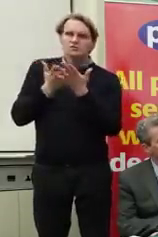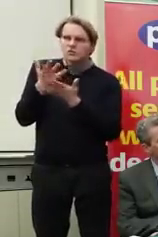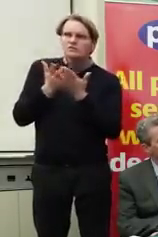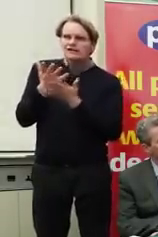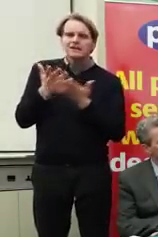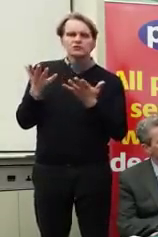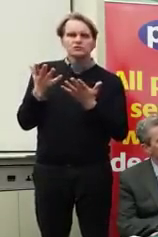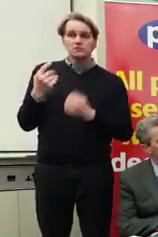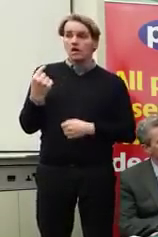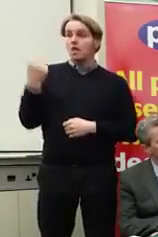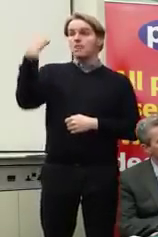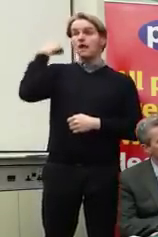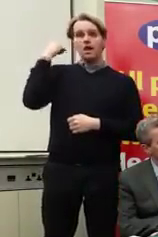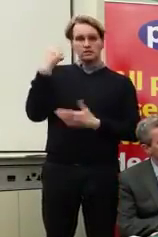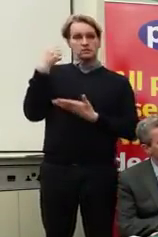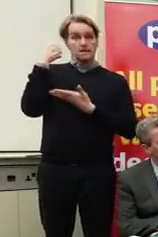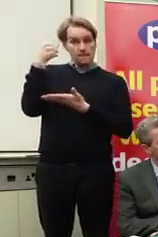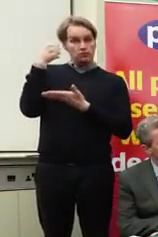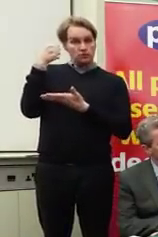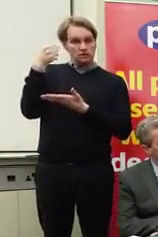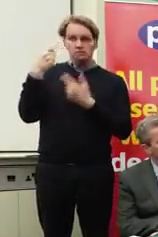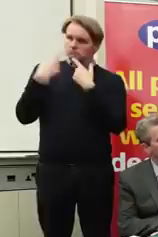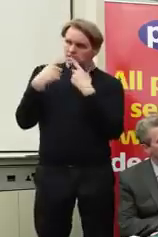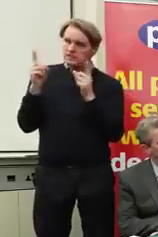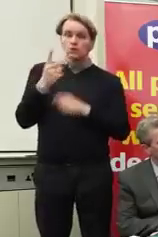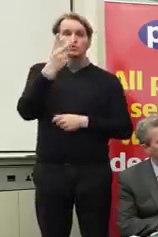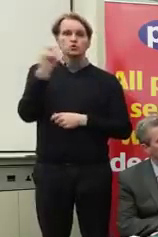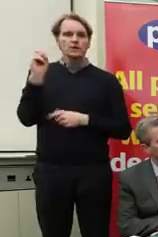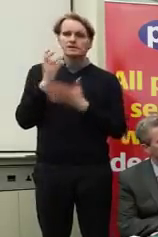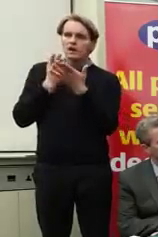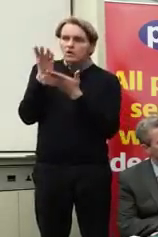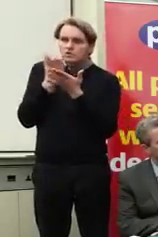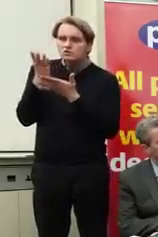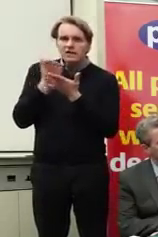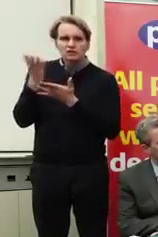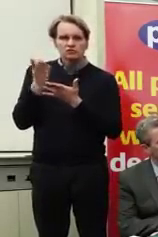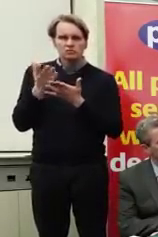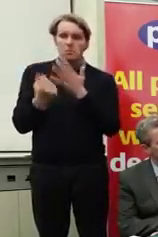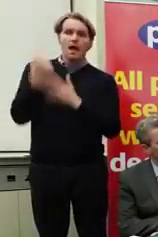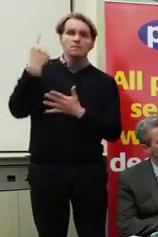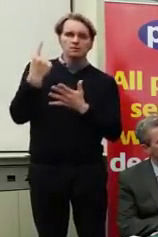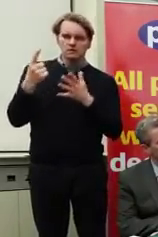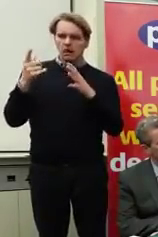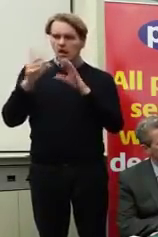in the last budget there were 20 consultations that were launched never come to any fruition so today was a bit of a political stunt for them the